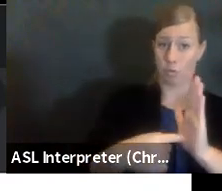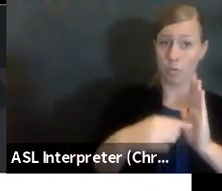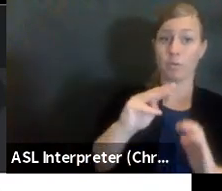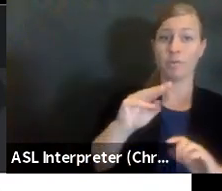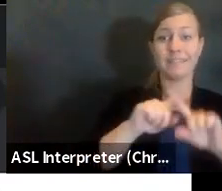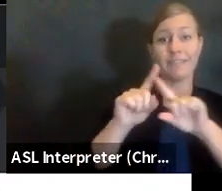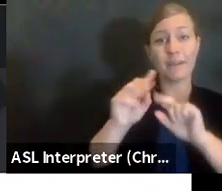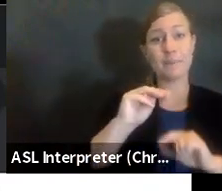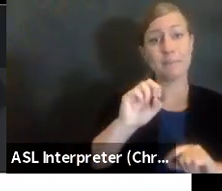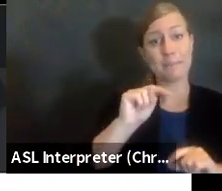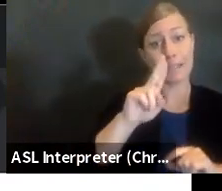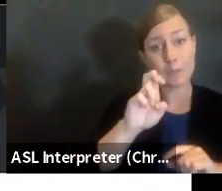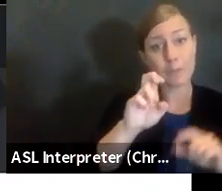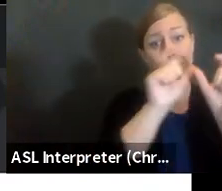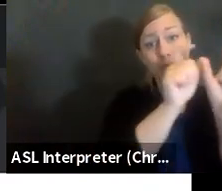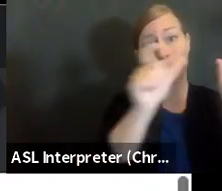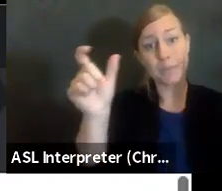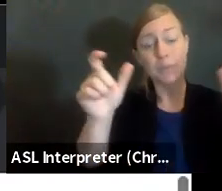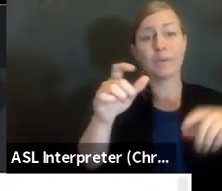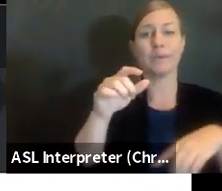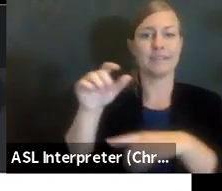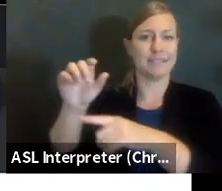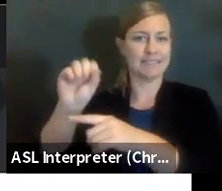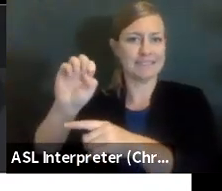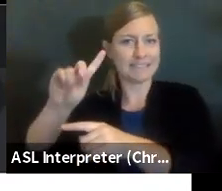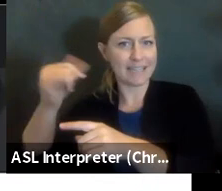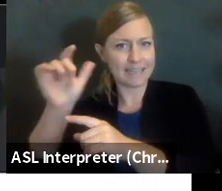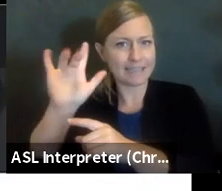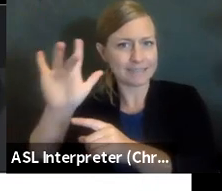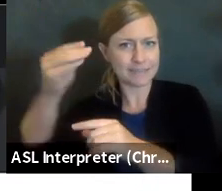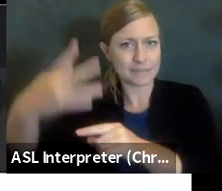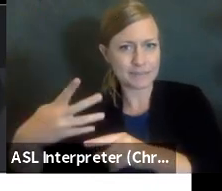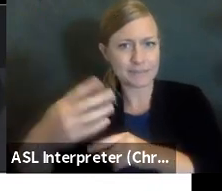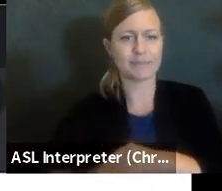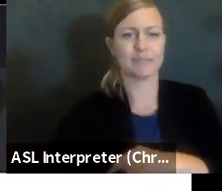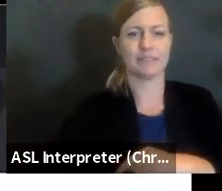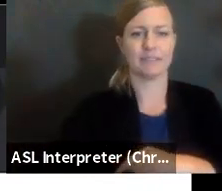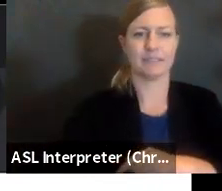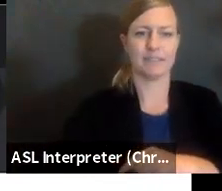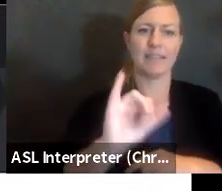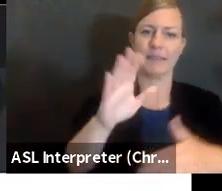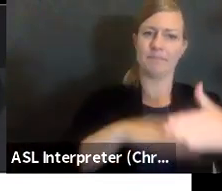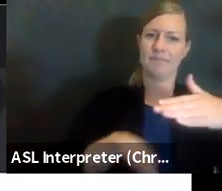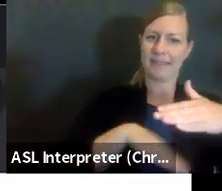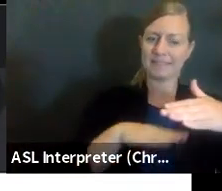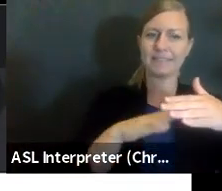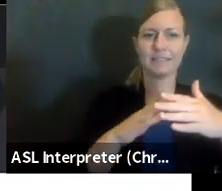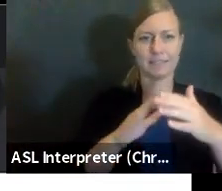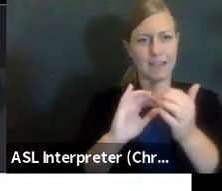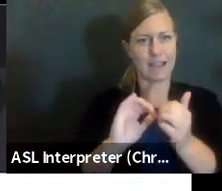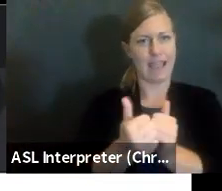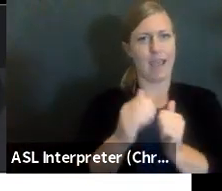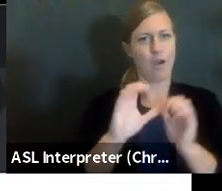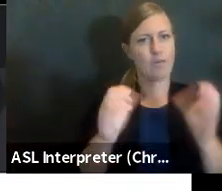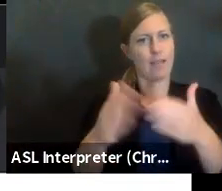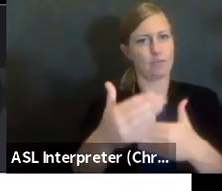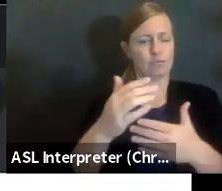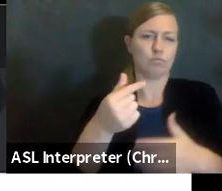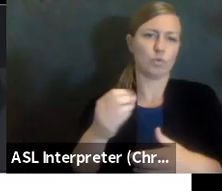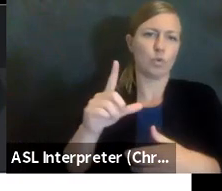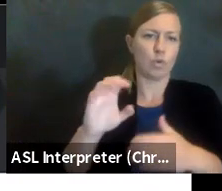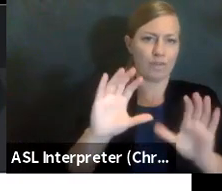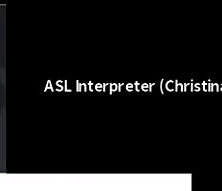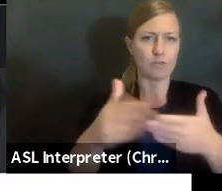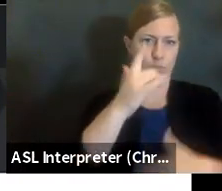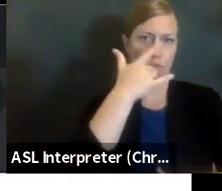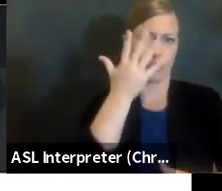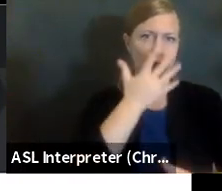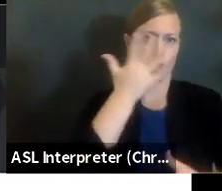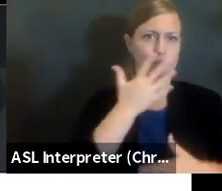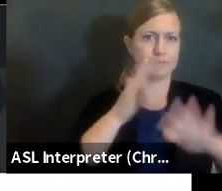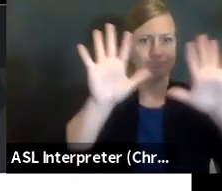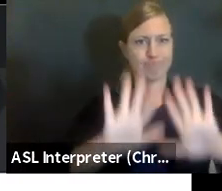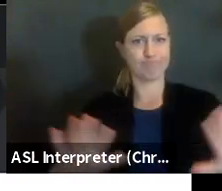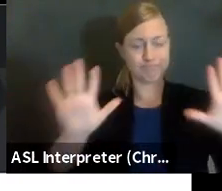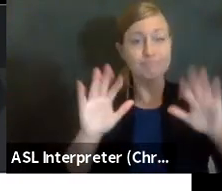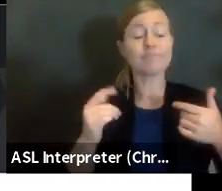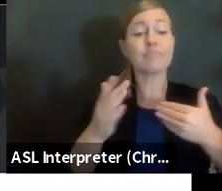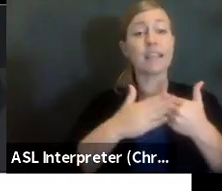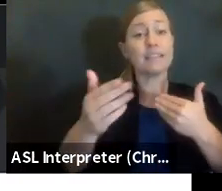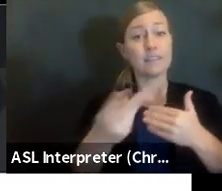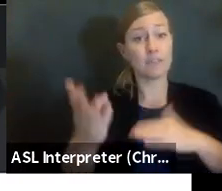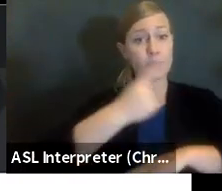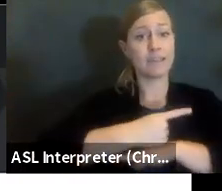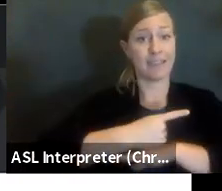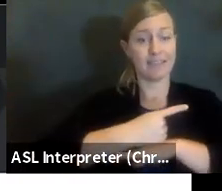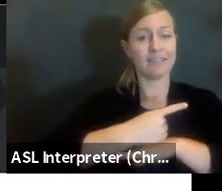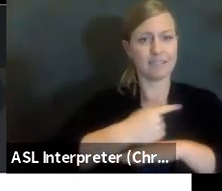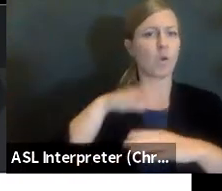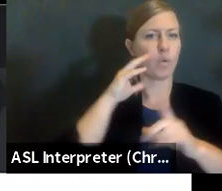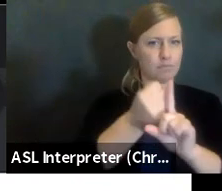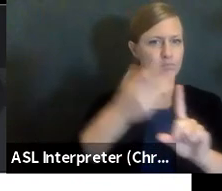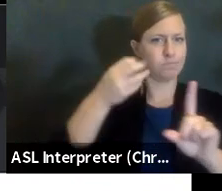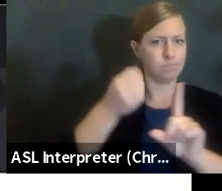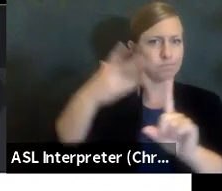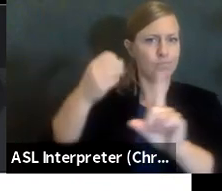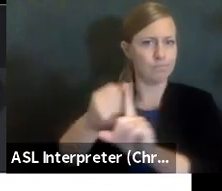ESD 112 - Katherine Livick: where the settings are and the tabs across the top. So this is the basic organization of what Google Classroom looks like. Over the next couple of days we are going to get in more depth about